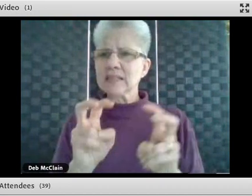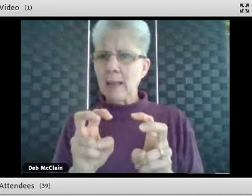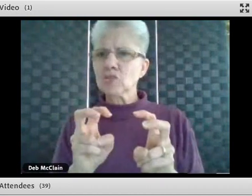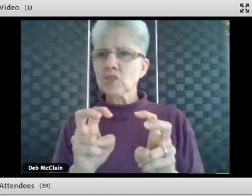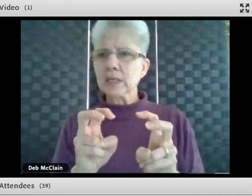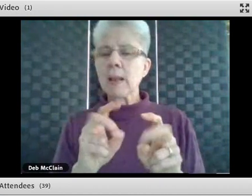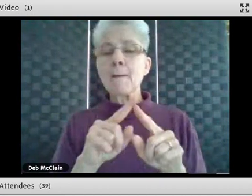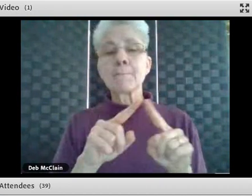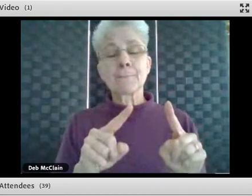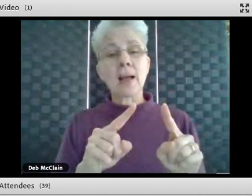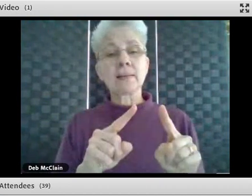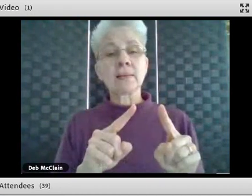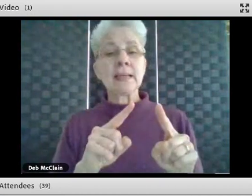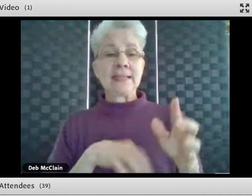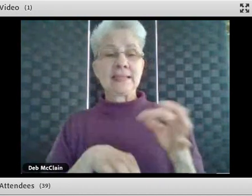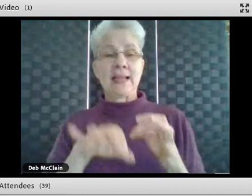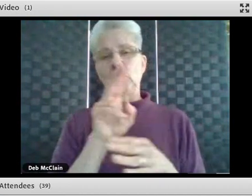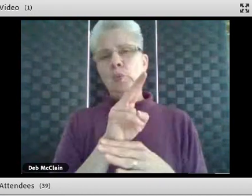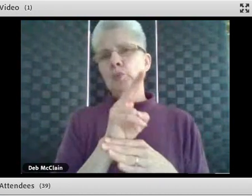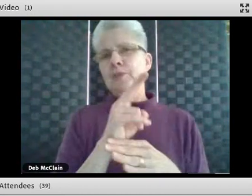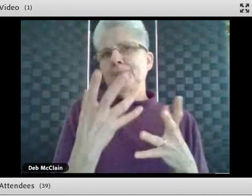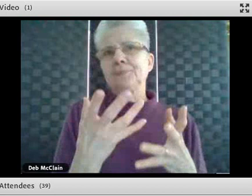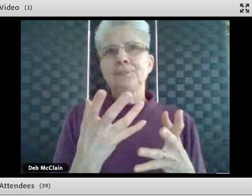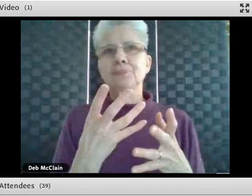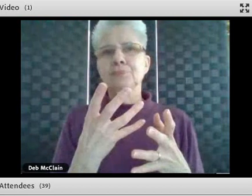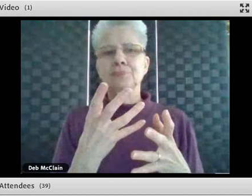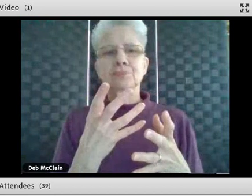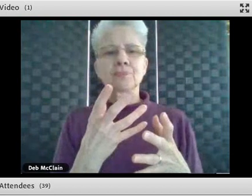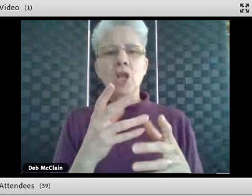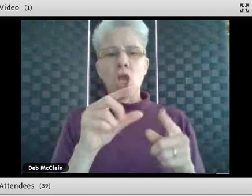But instead of using terms,